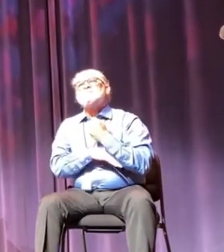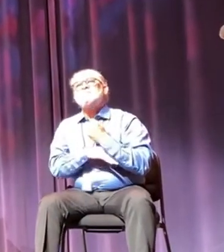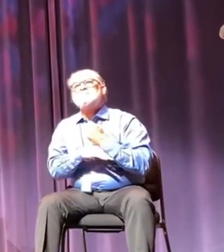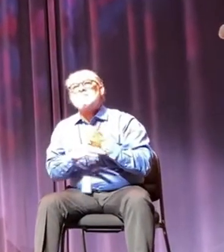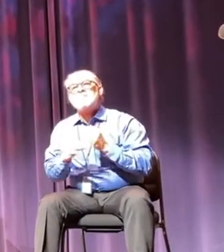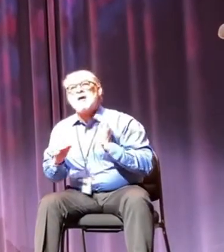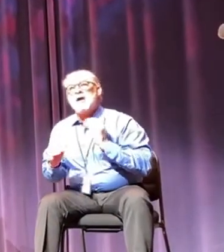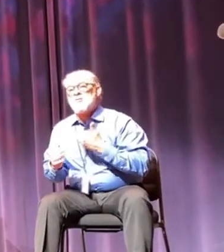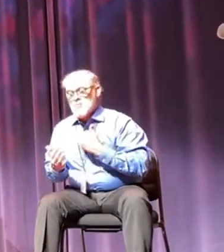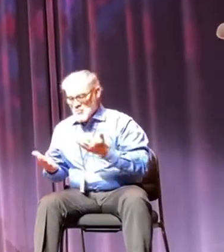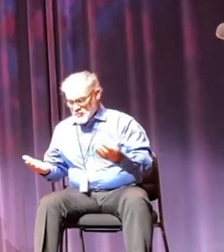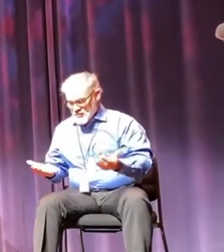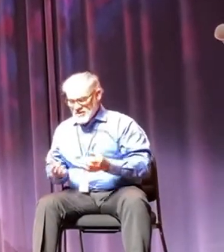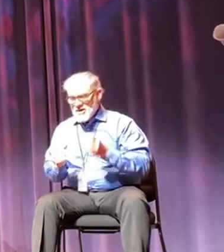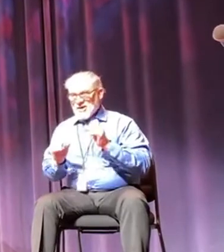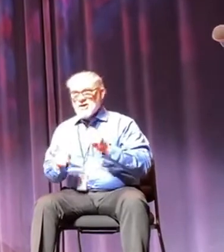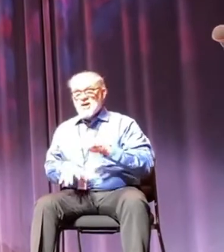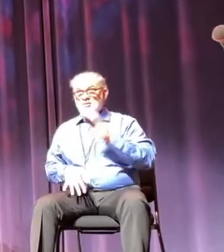Our presence can grace your wings.